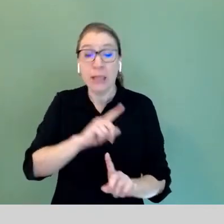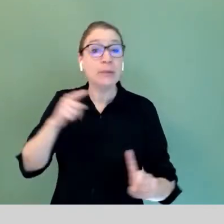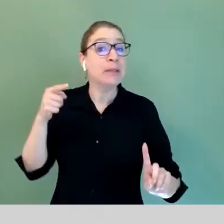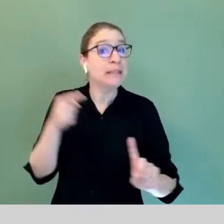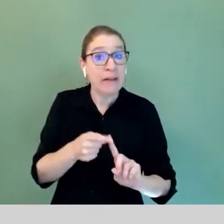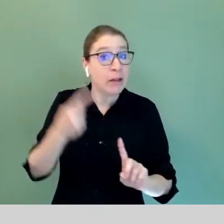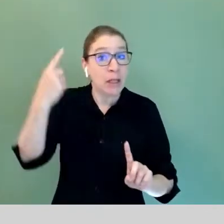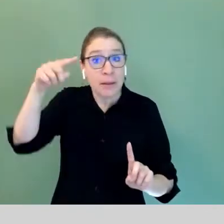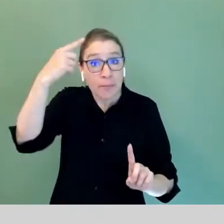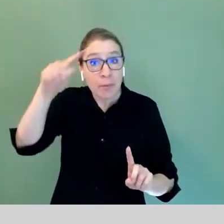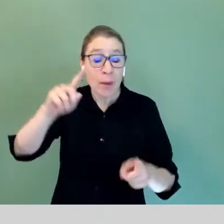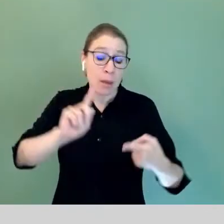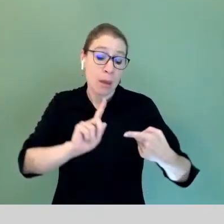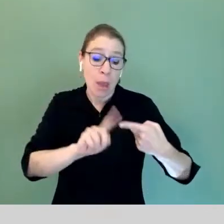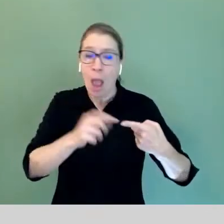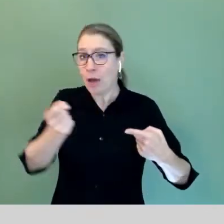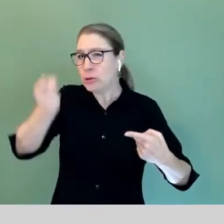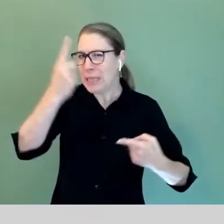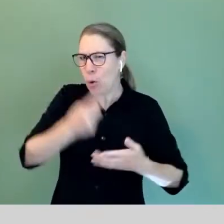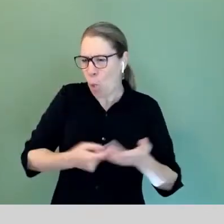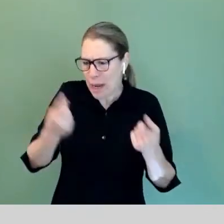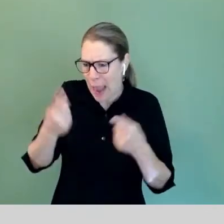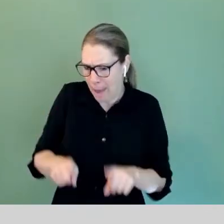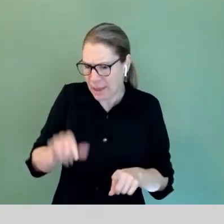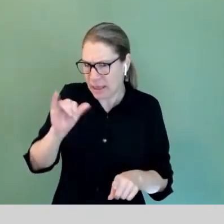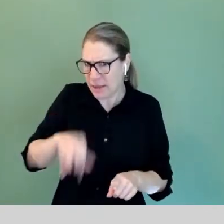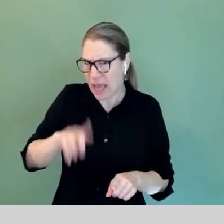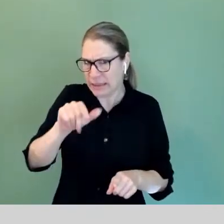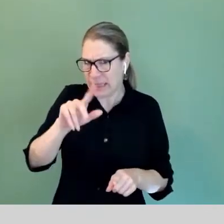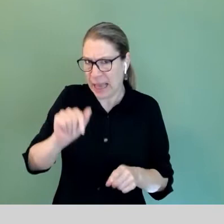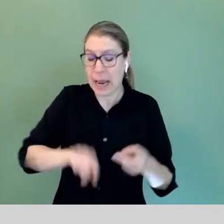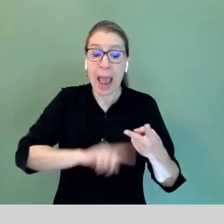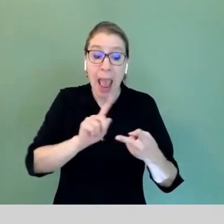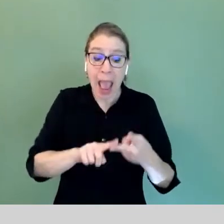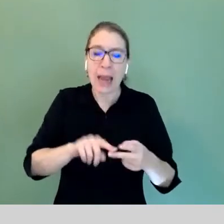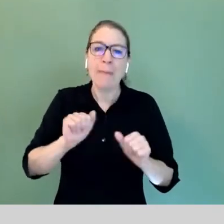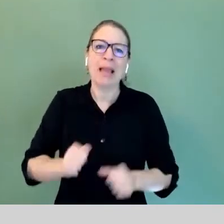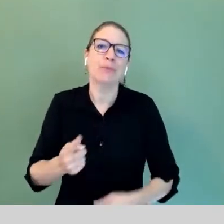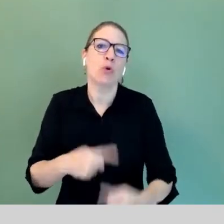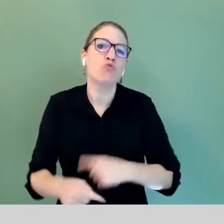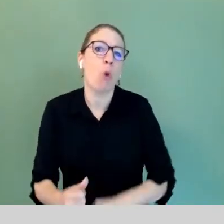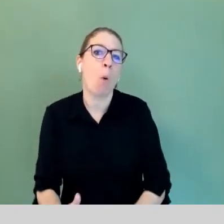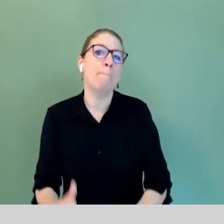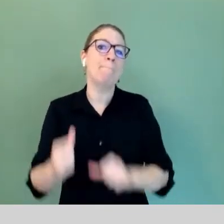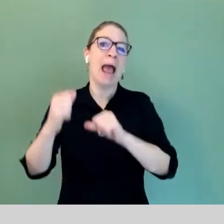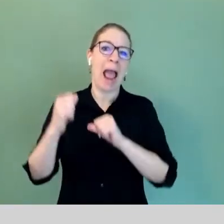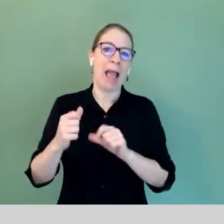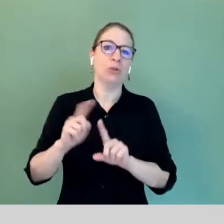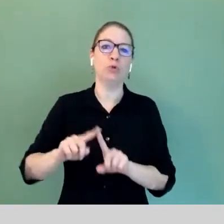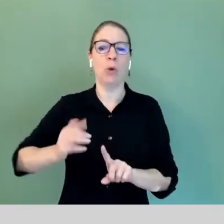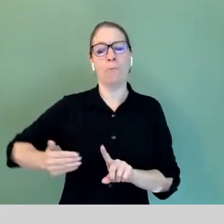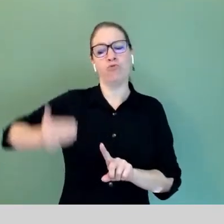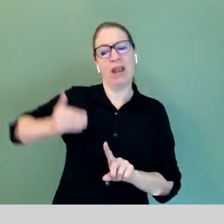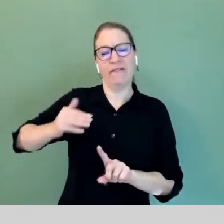A, understanding what happened to the data, and B also being able to roll back to previous versions of the data for example,